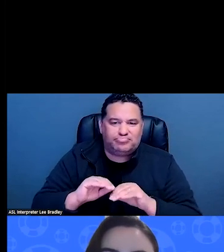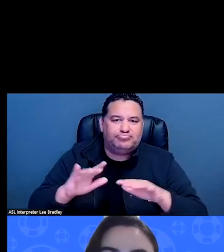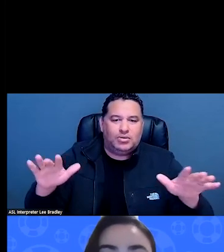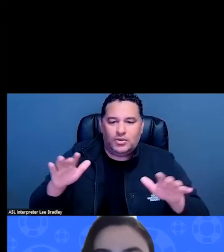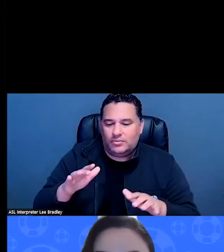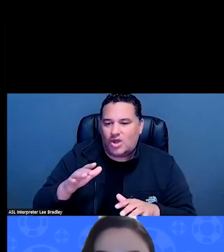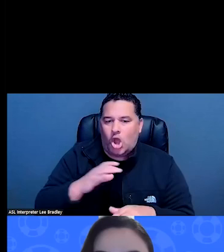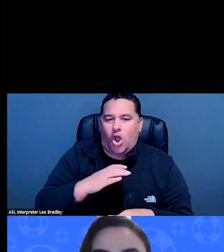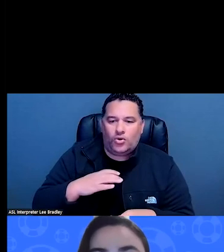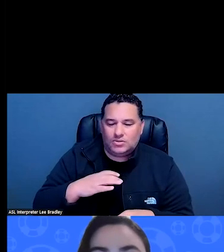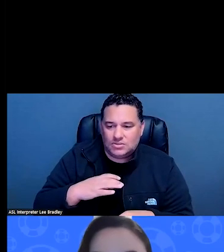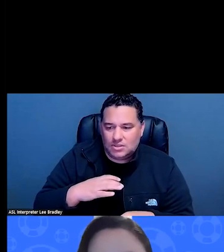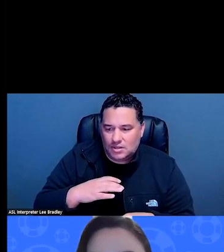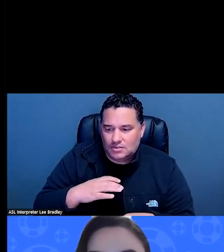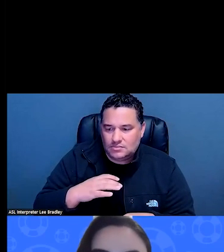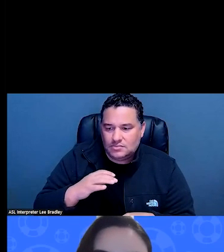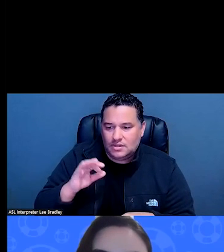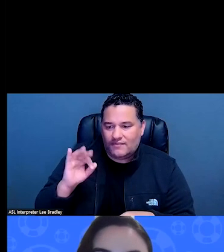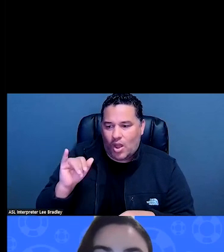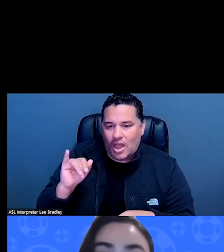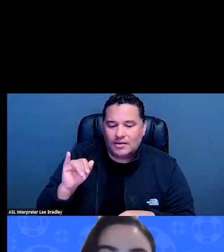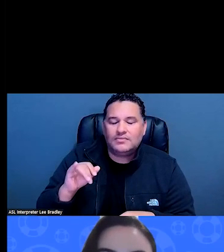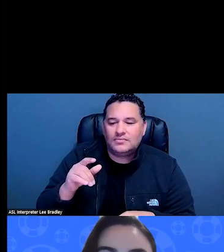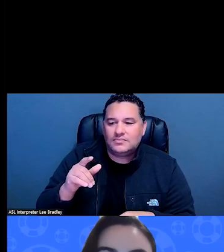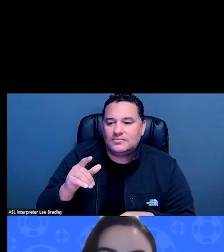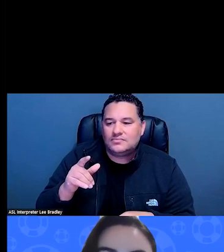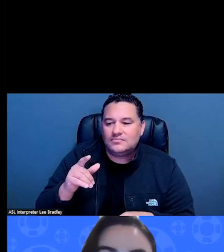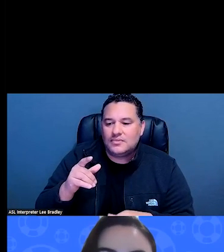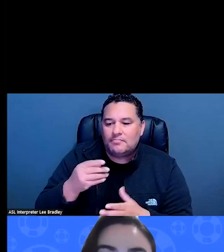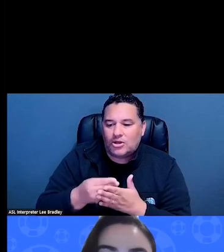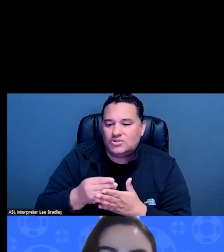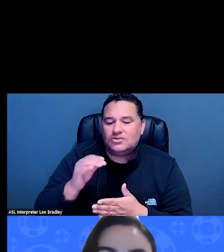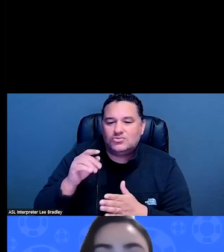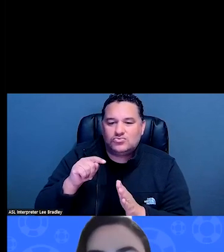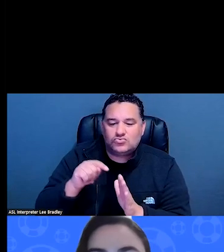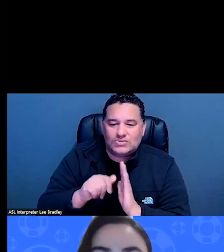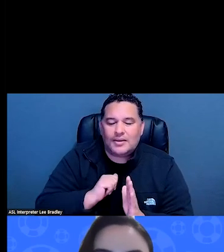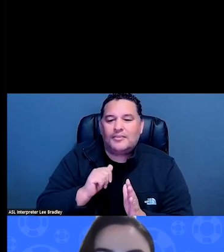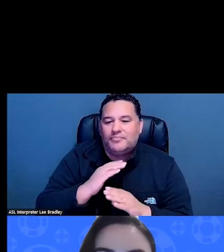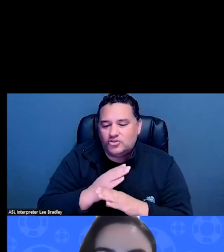FROM SENATOR REID'S OFFICE. CIRCULATING . LAW CONGRESS. F